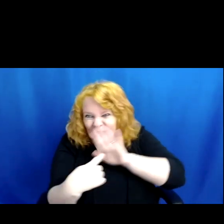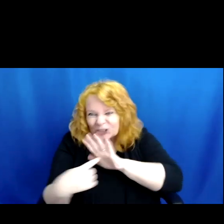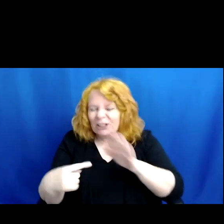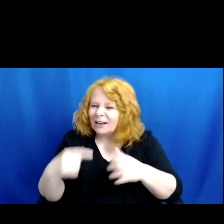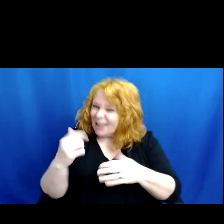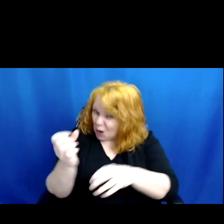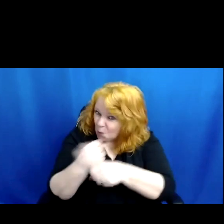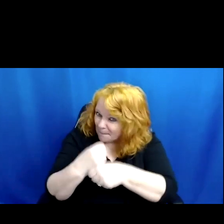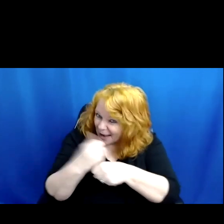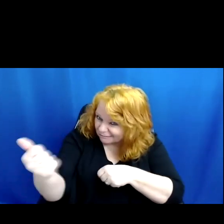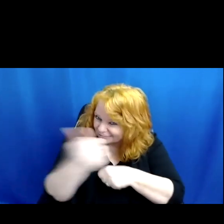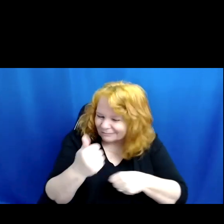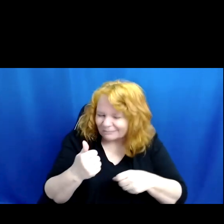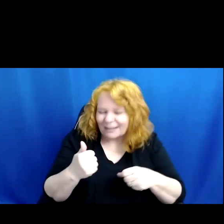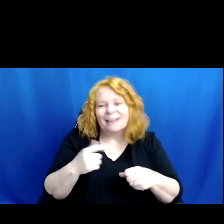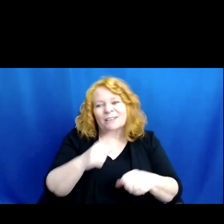It is deliberately home spun.